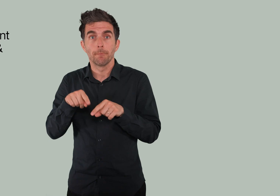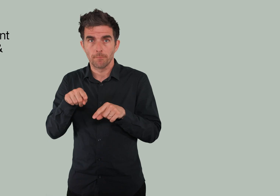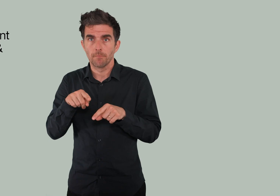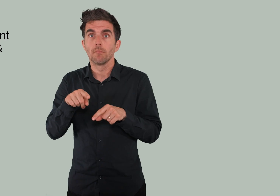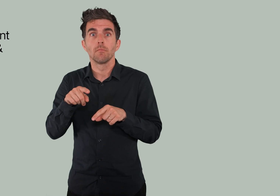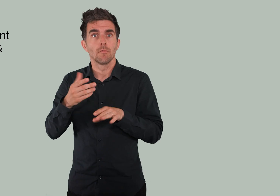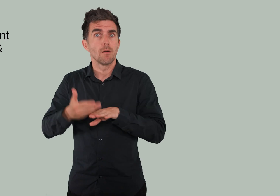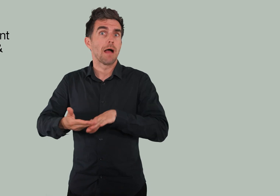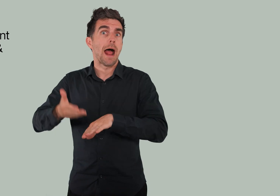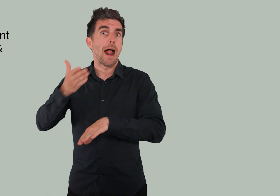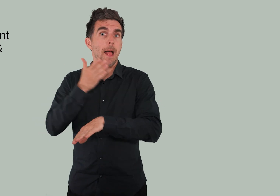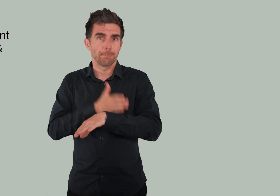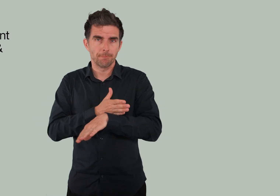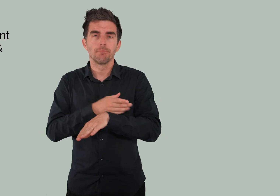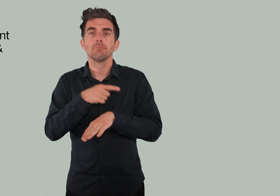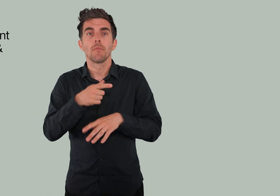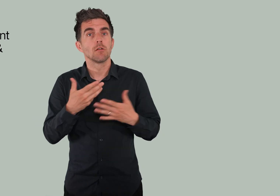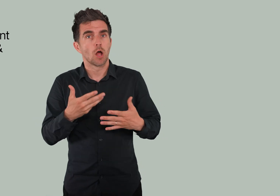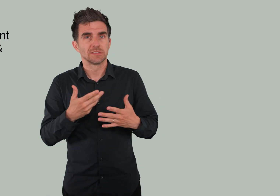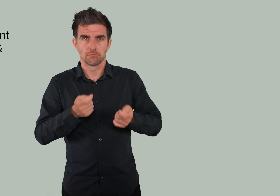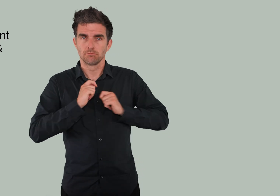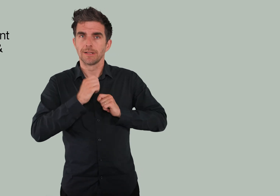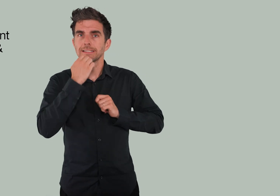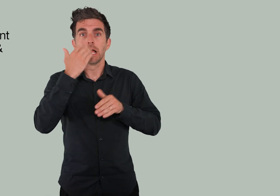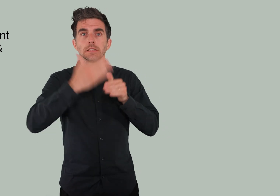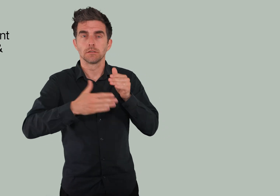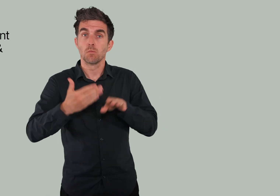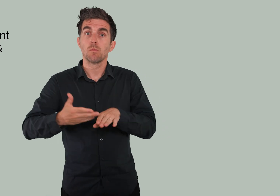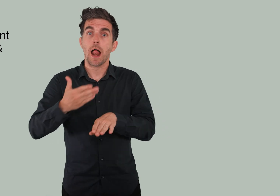so far in advance of their current award end date, which is a